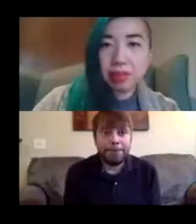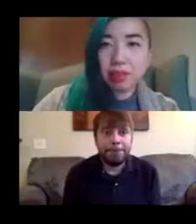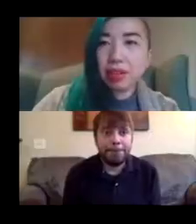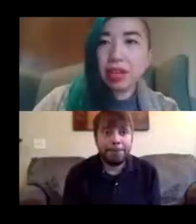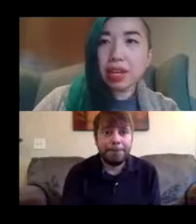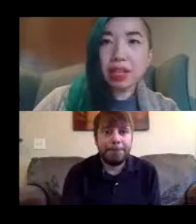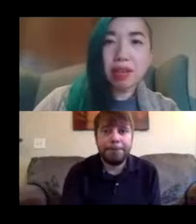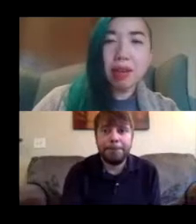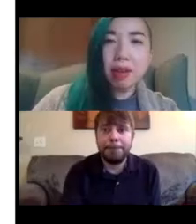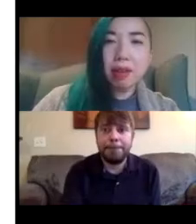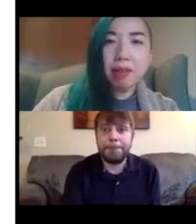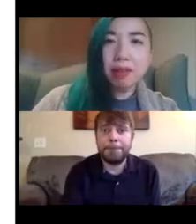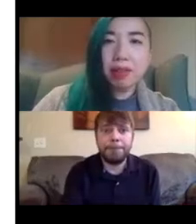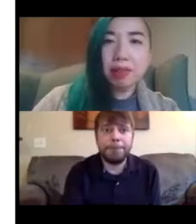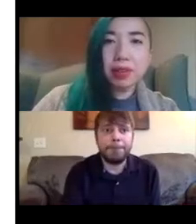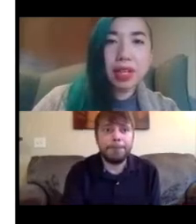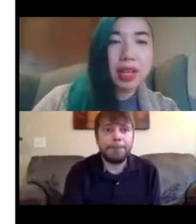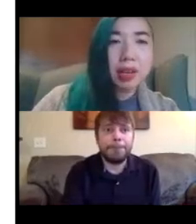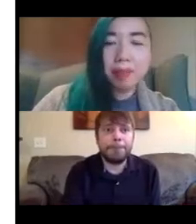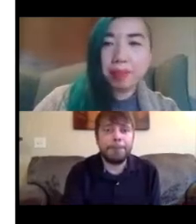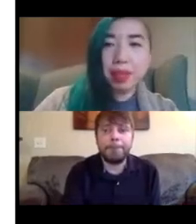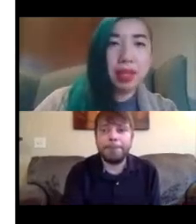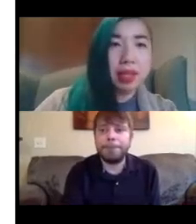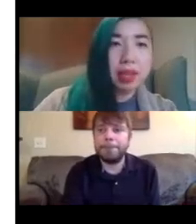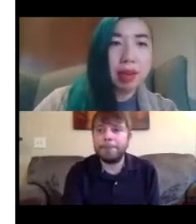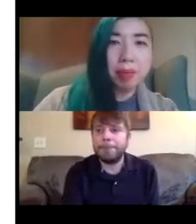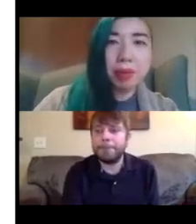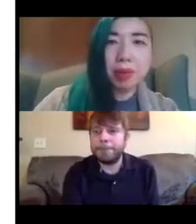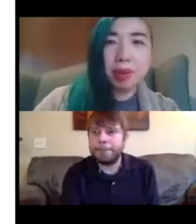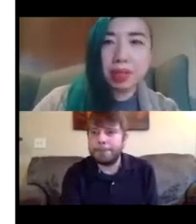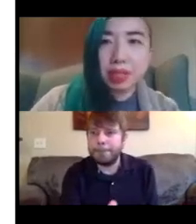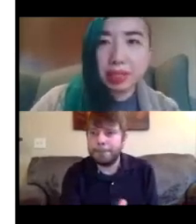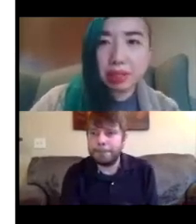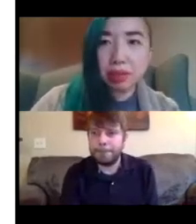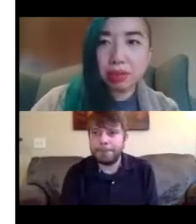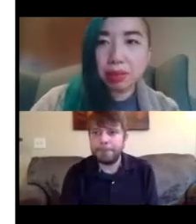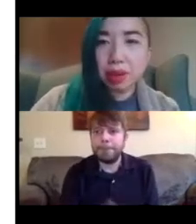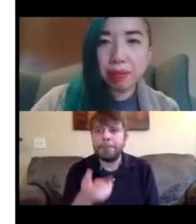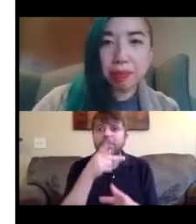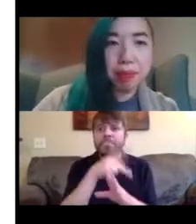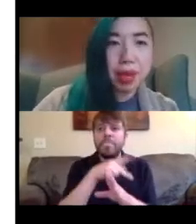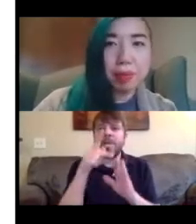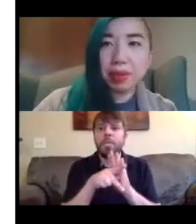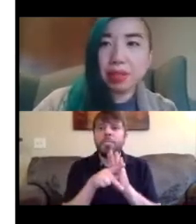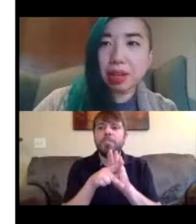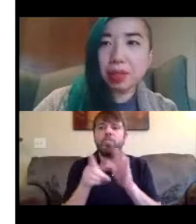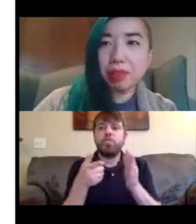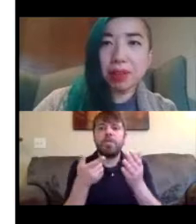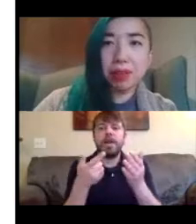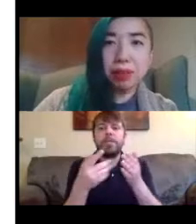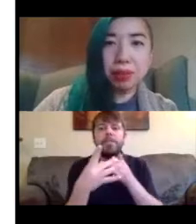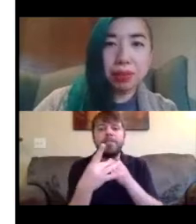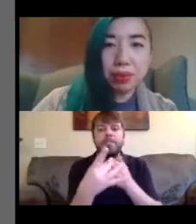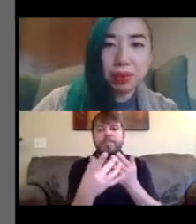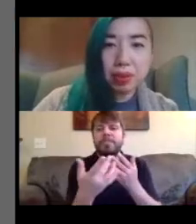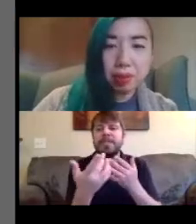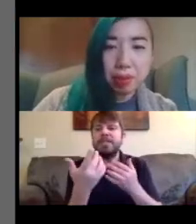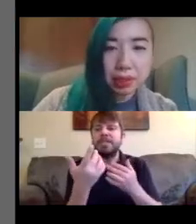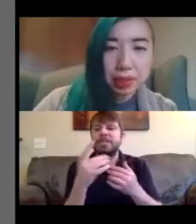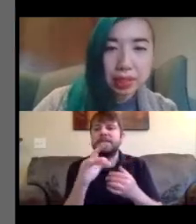Okay. Feel free, the program leads, to unmute and tell if you--someone wants to say